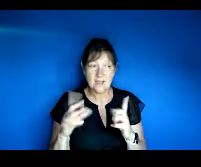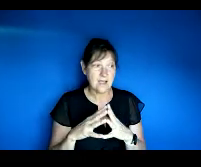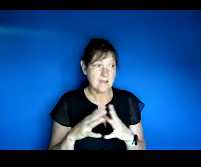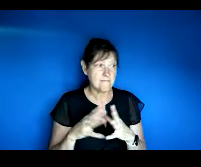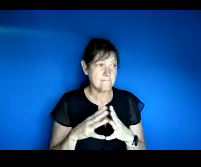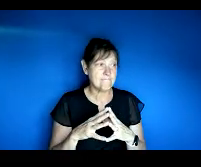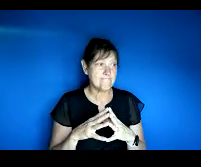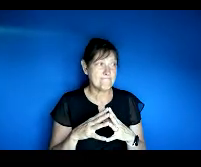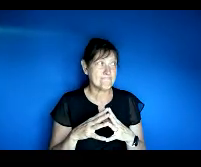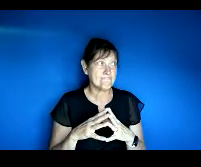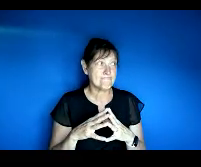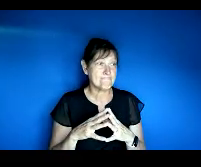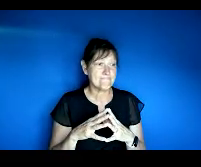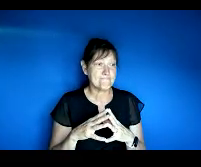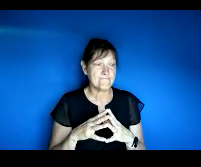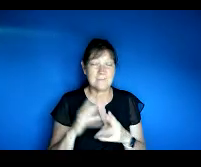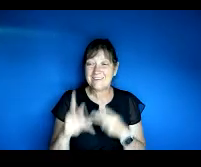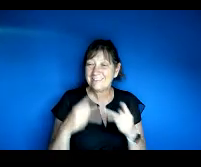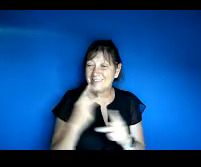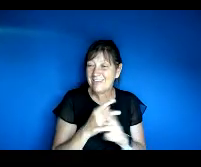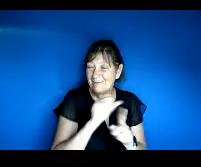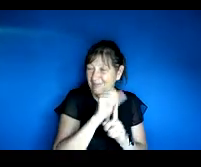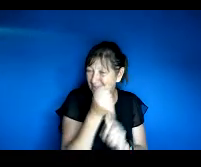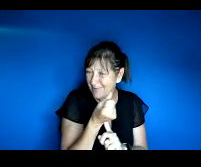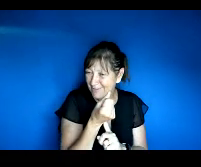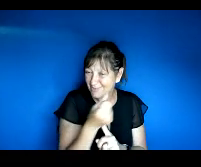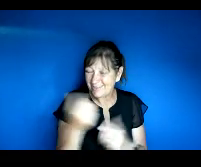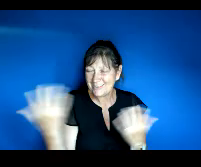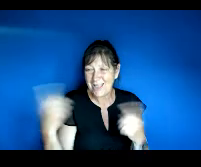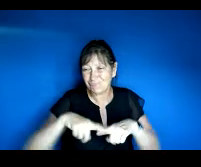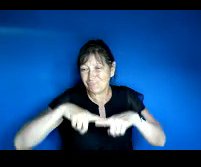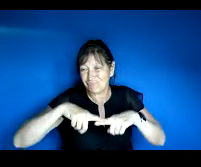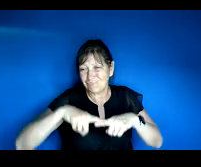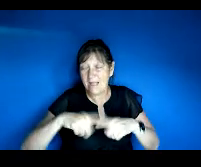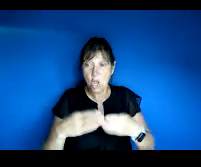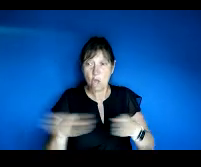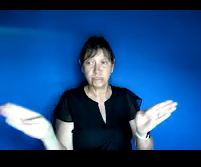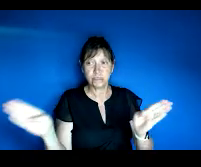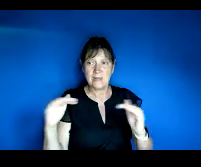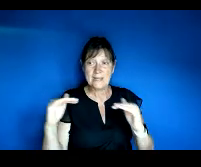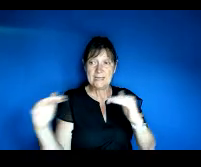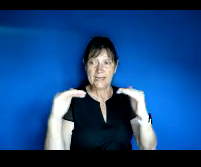you know, types of circumstances. So, broadly speaking, peer note-taking, which, after extended time,